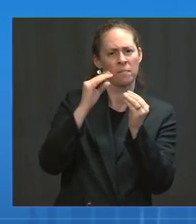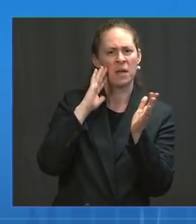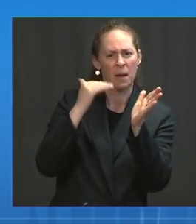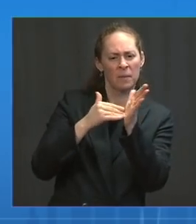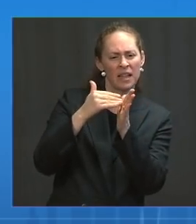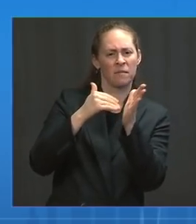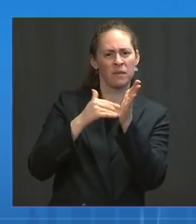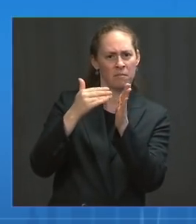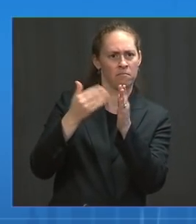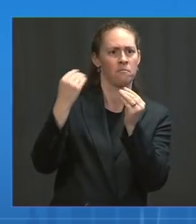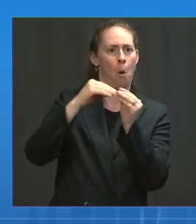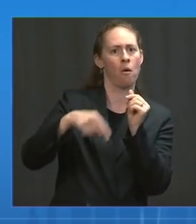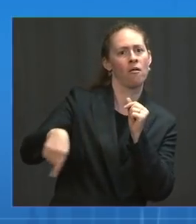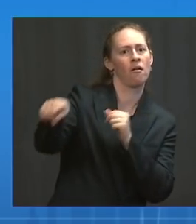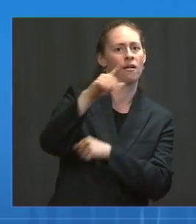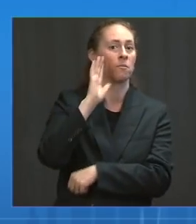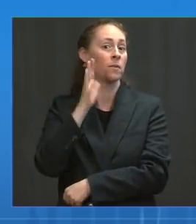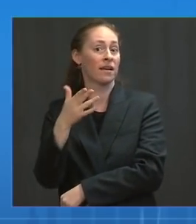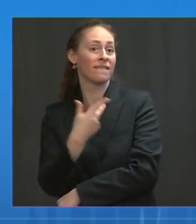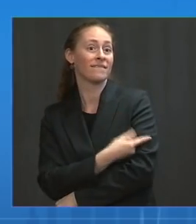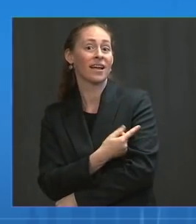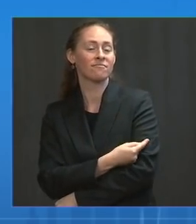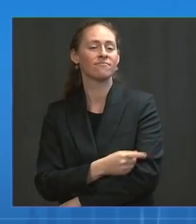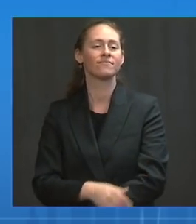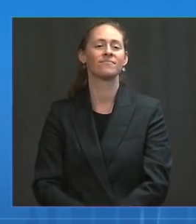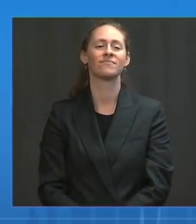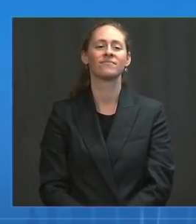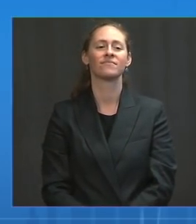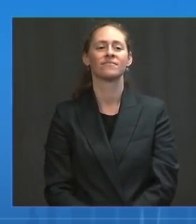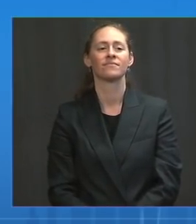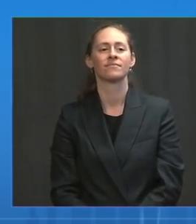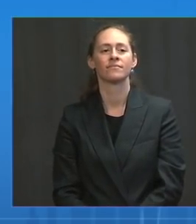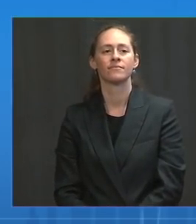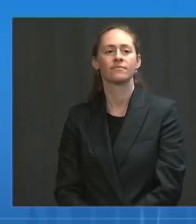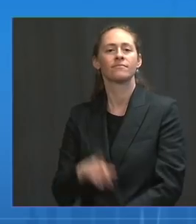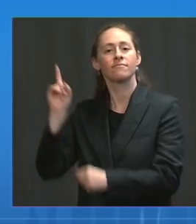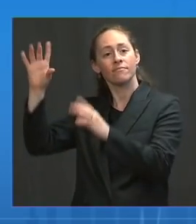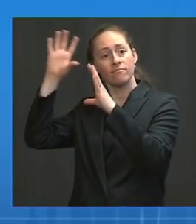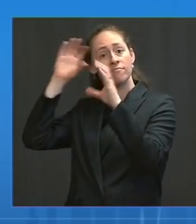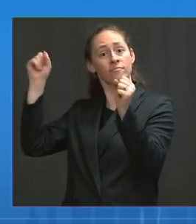As the President said, we will do this by going community by community,